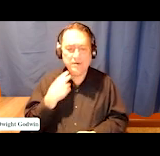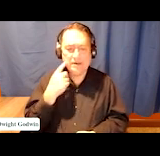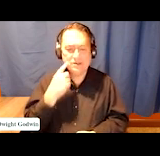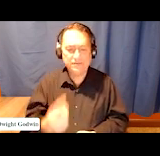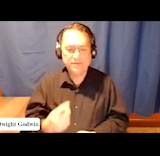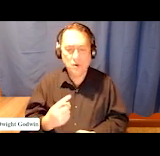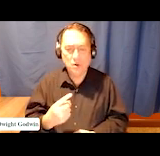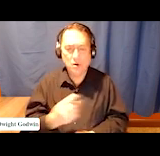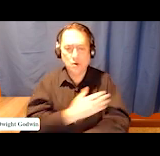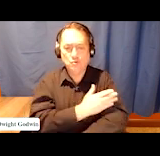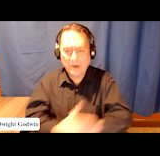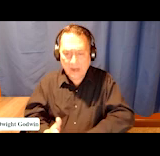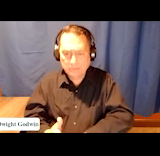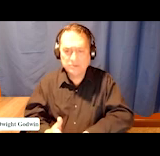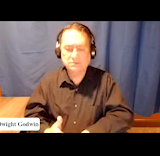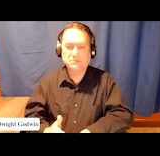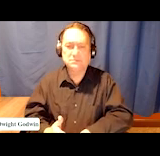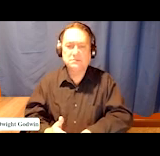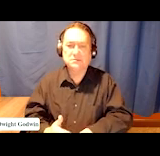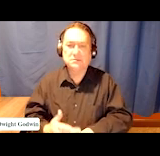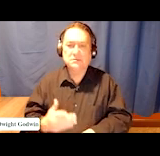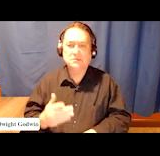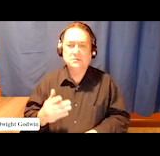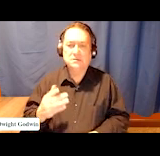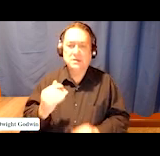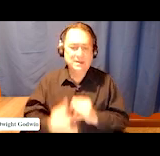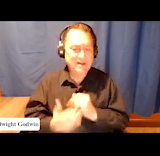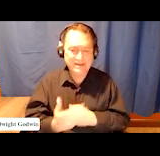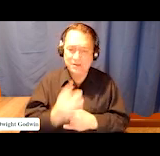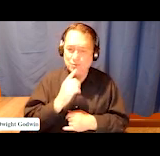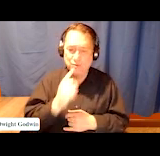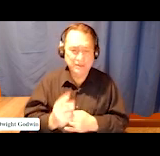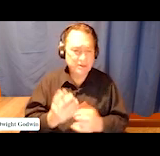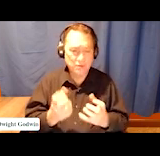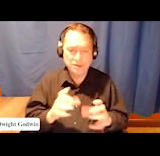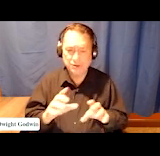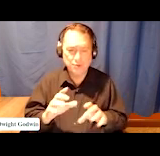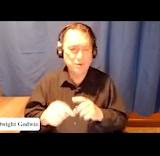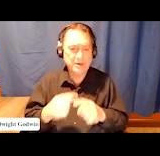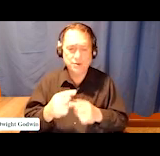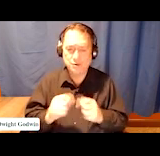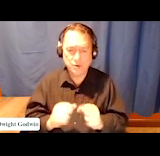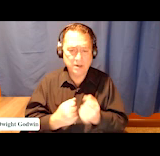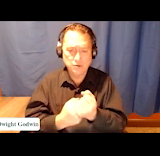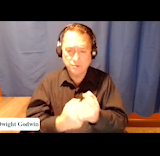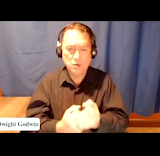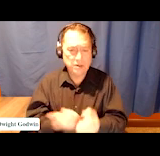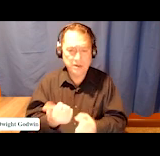because really the last thing you really want to do when you're trying to support someone is